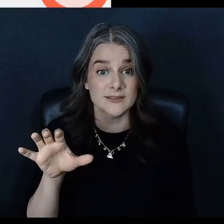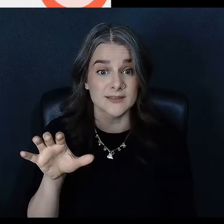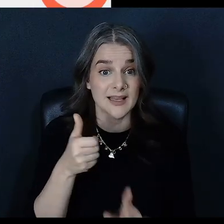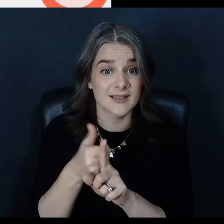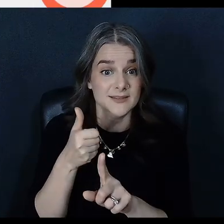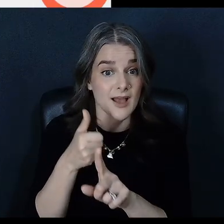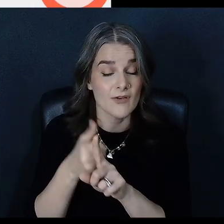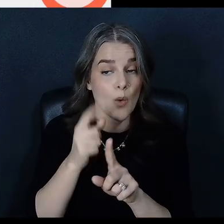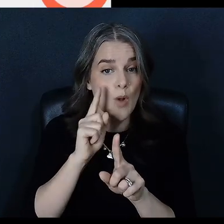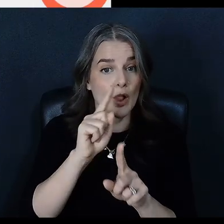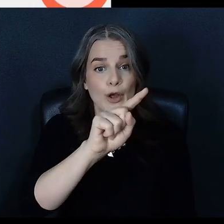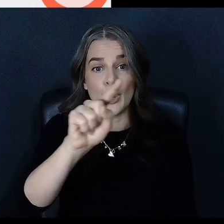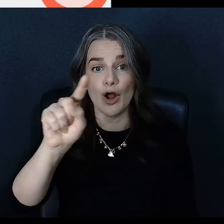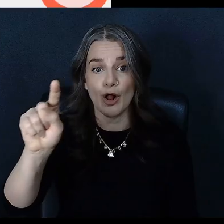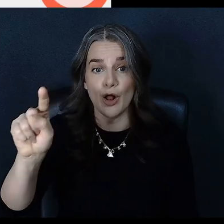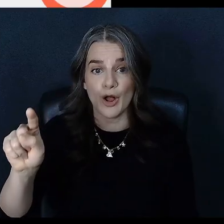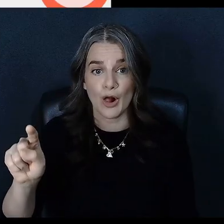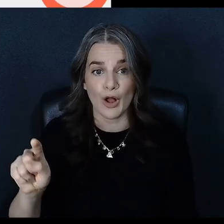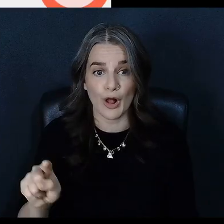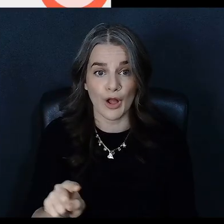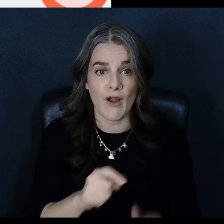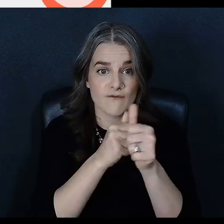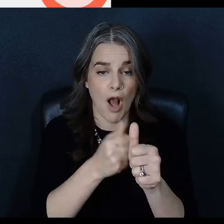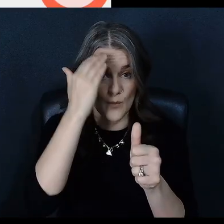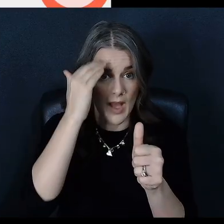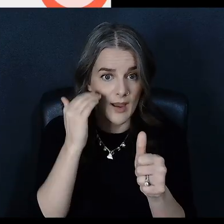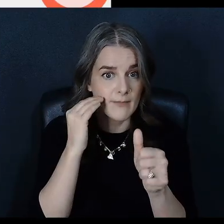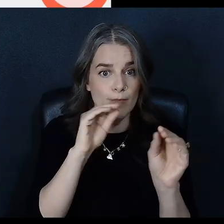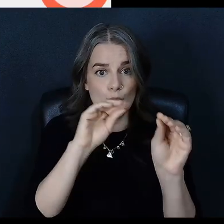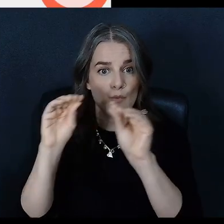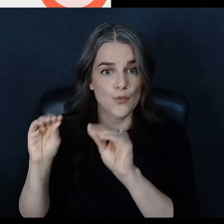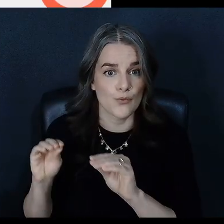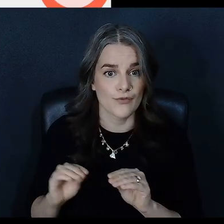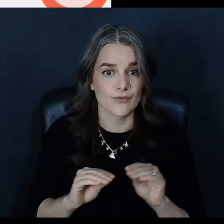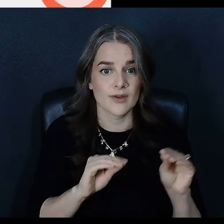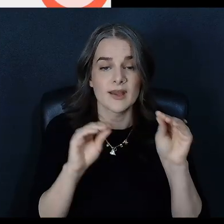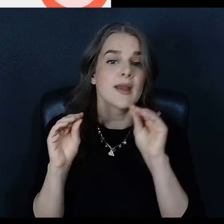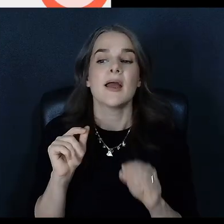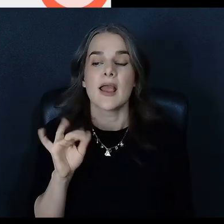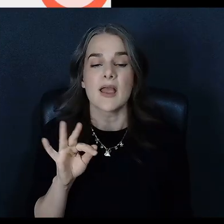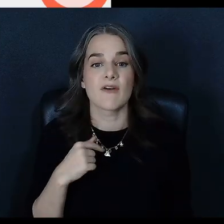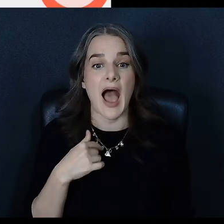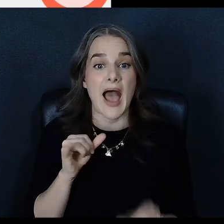if I stayed still for a certain period of time, it would automatically click for me. It's called the dwell feature.